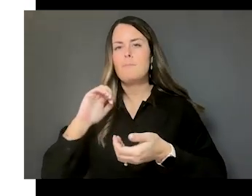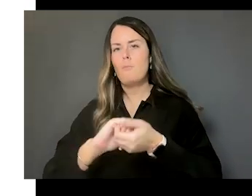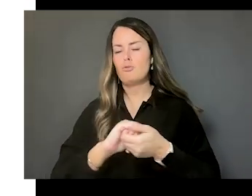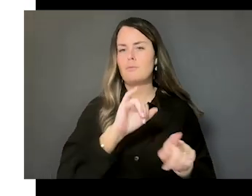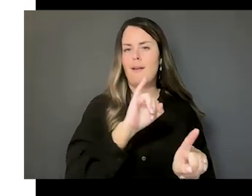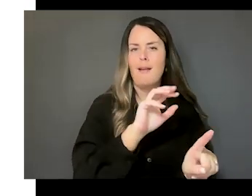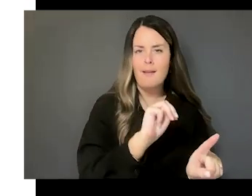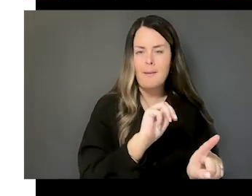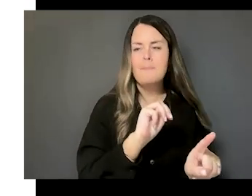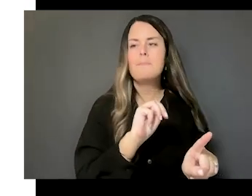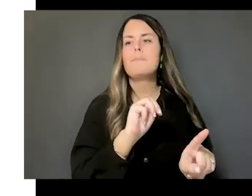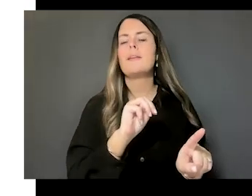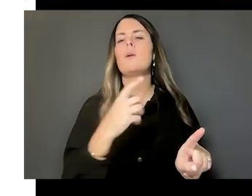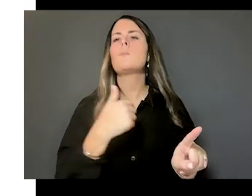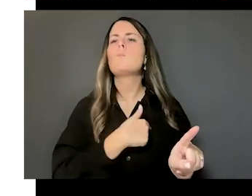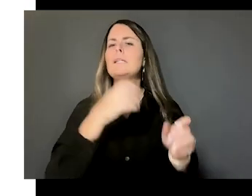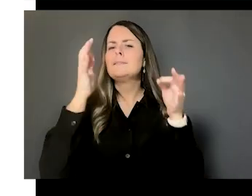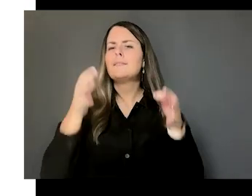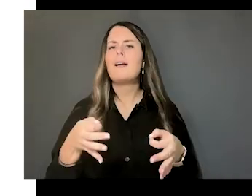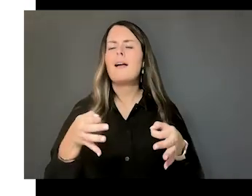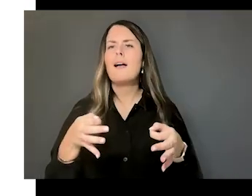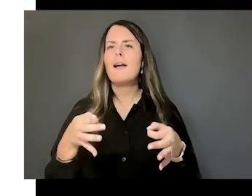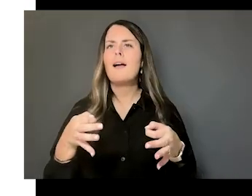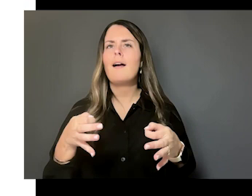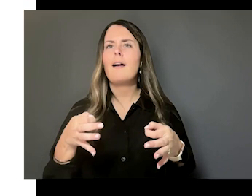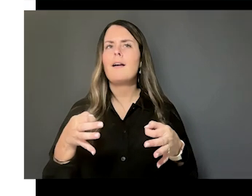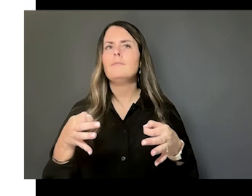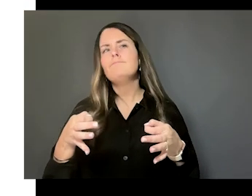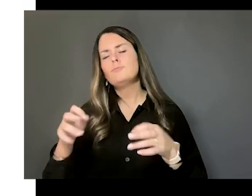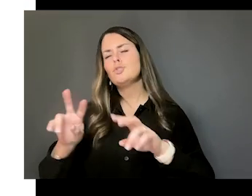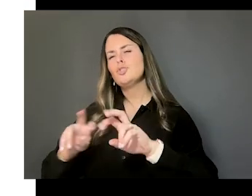and WestEd, we decided to survey our students in,